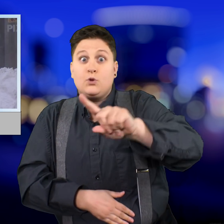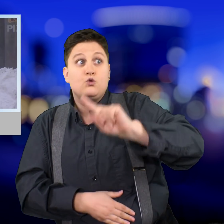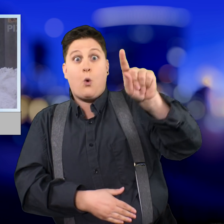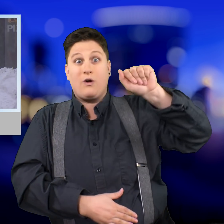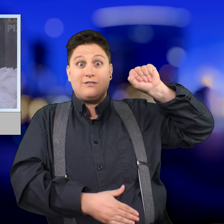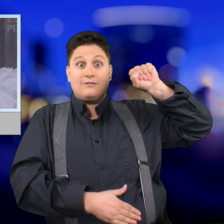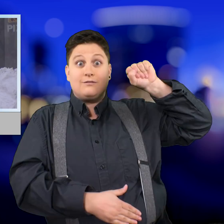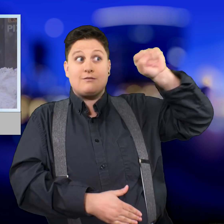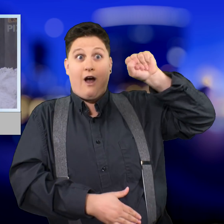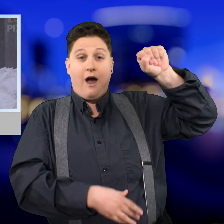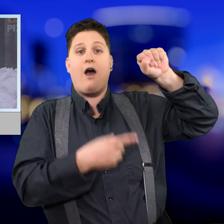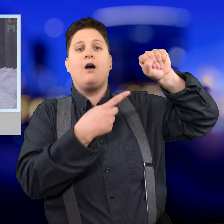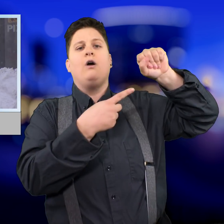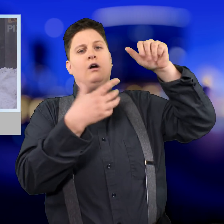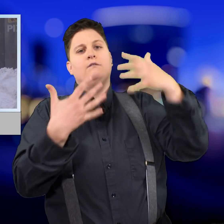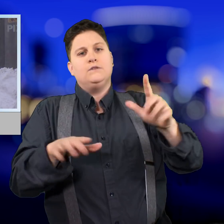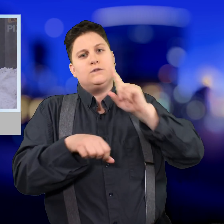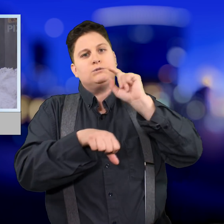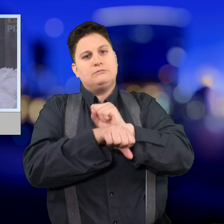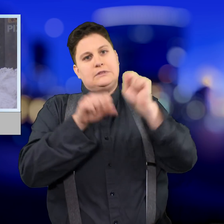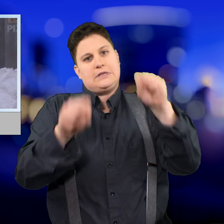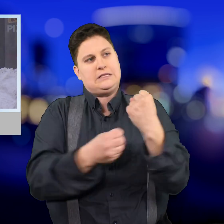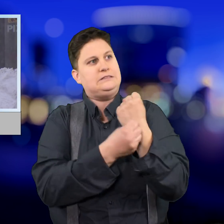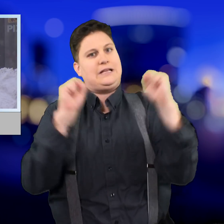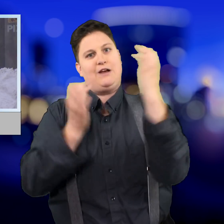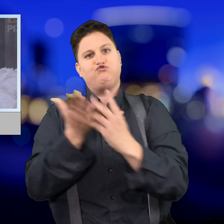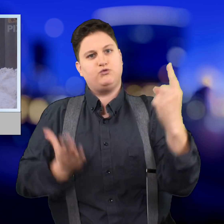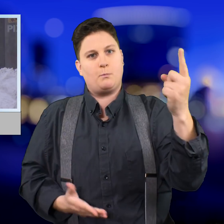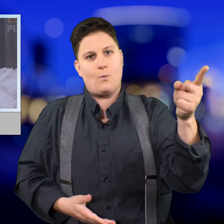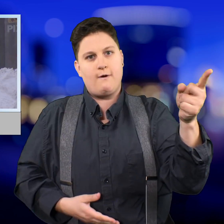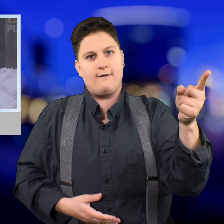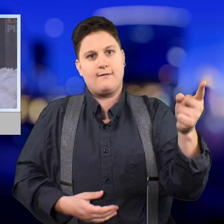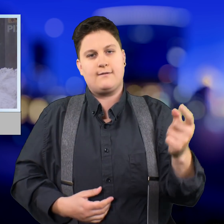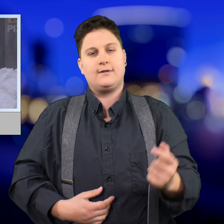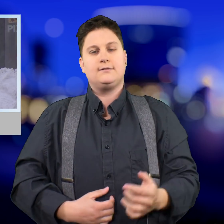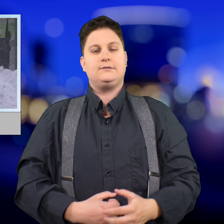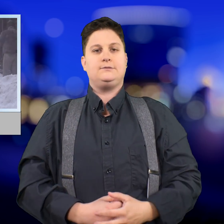Knocking on their door can literally save a life.